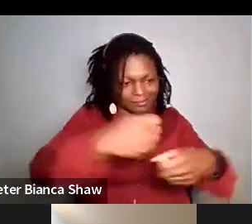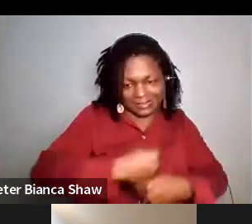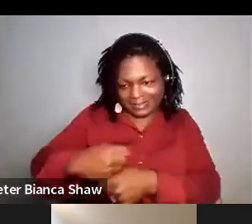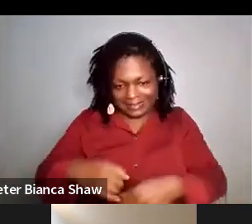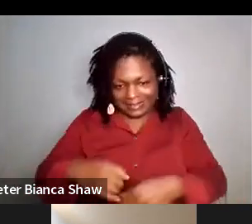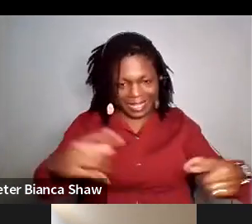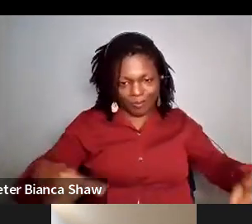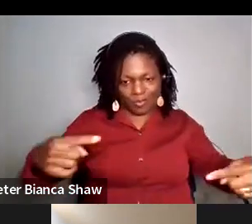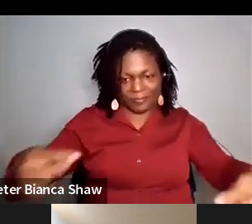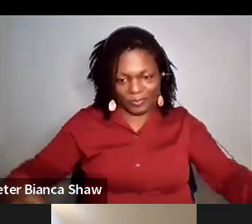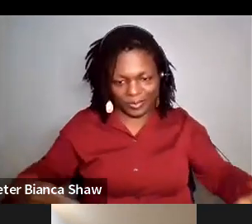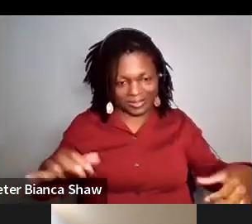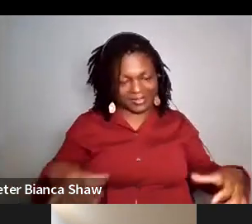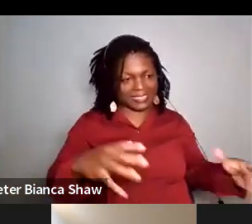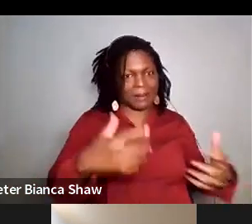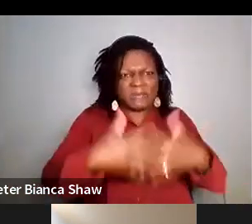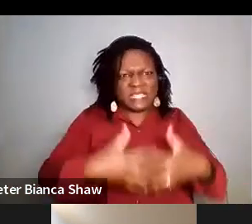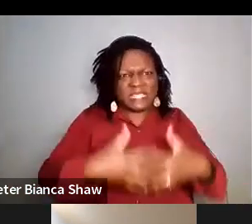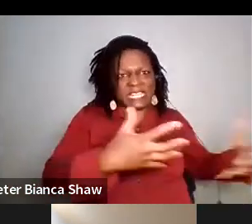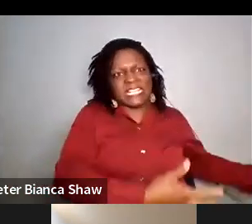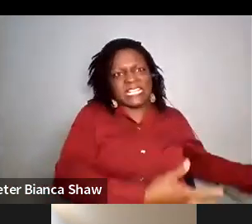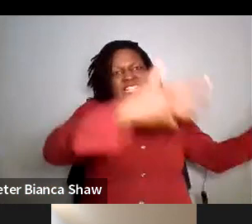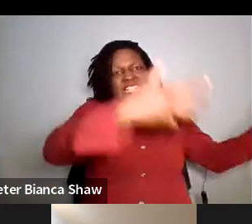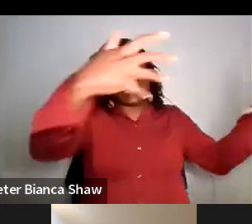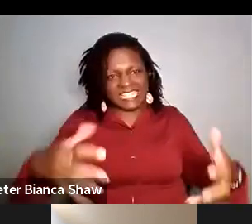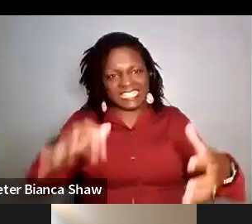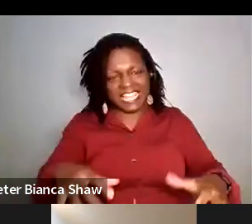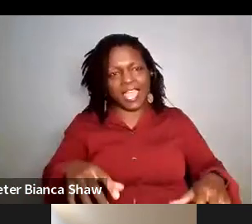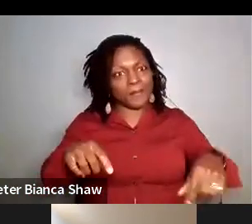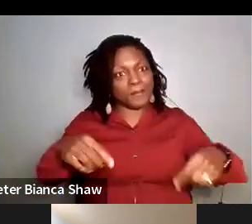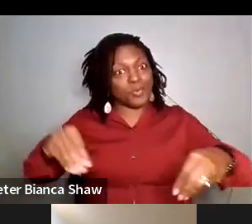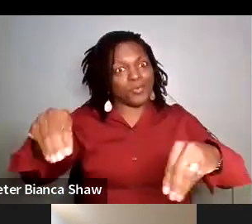do things otherwise. he really likes word of warcraft, none of which are interested.